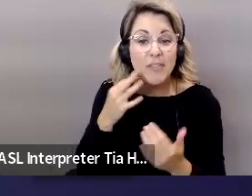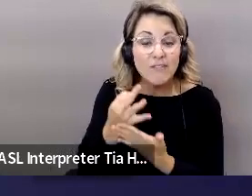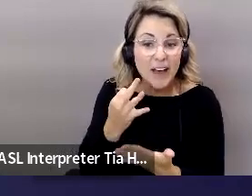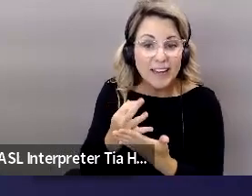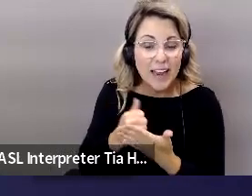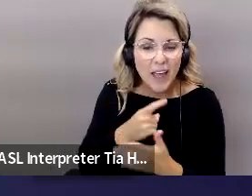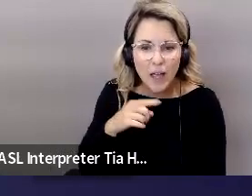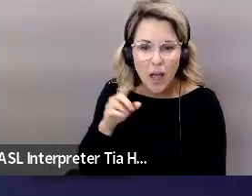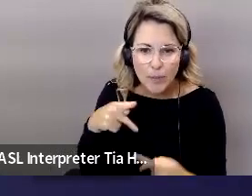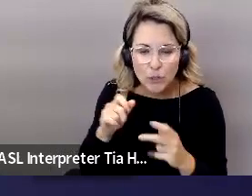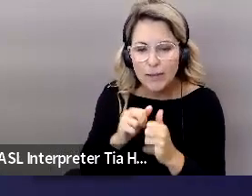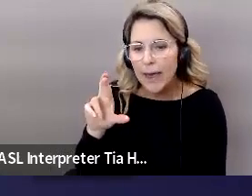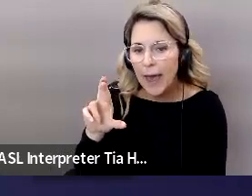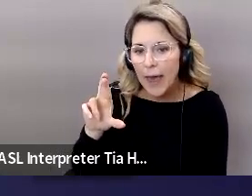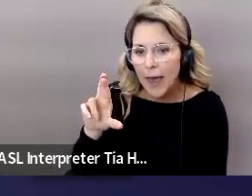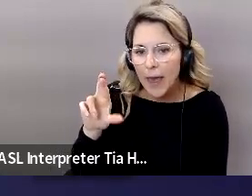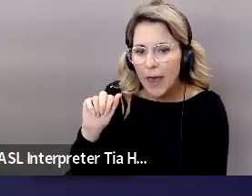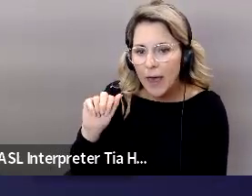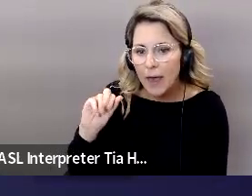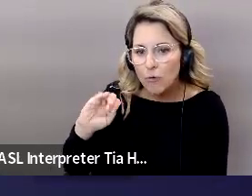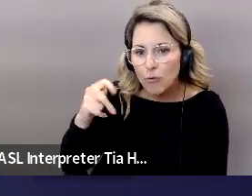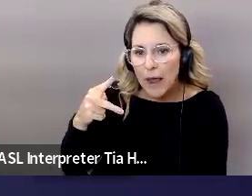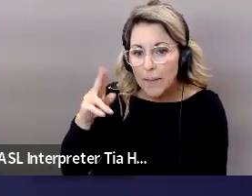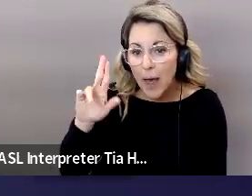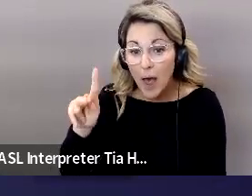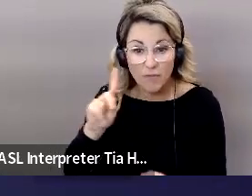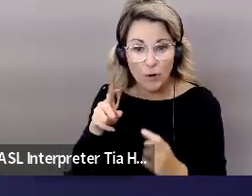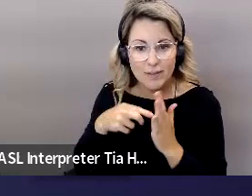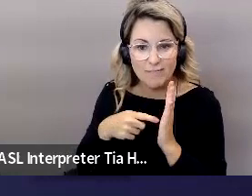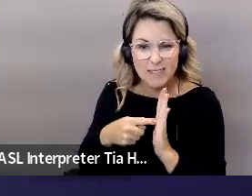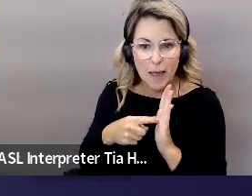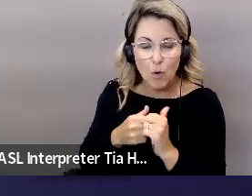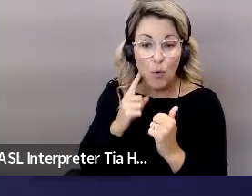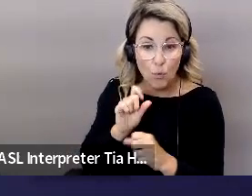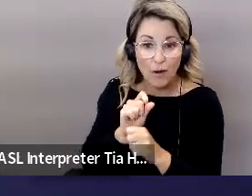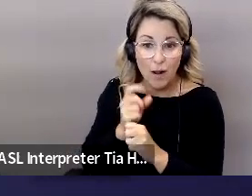Like, for example, you know, Dr. Rumrill and I are working on a proposal right now where year one,